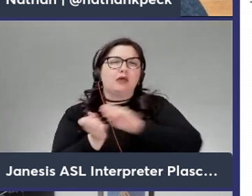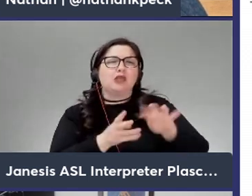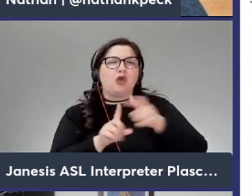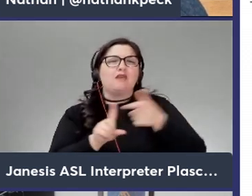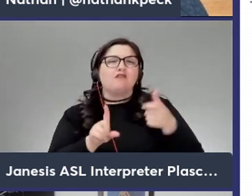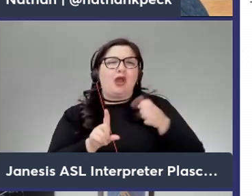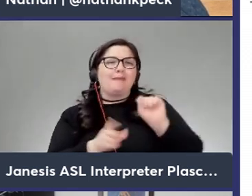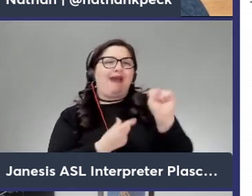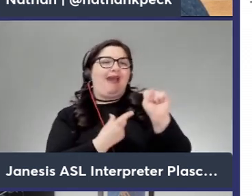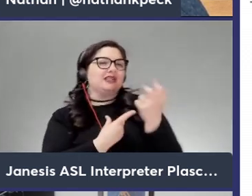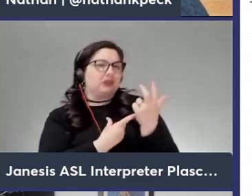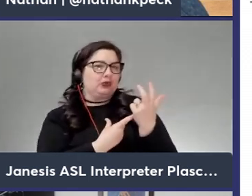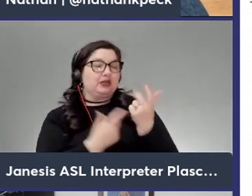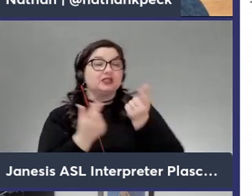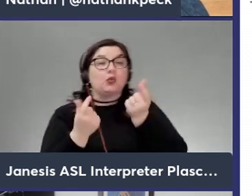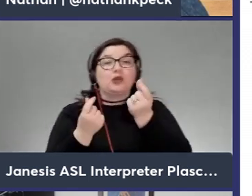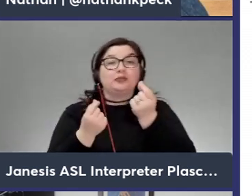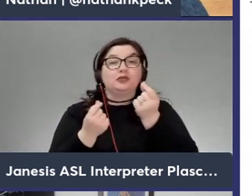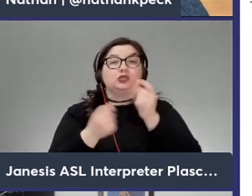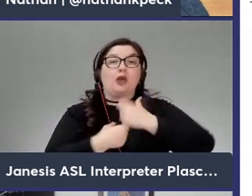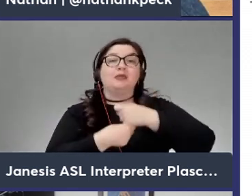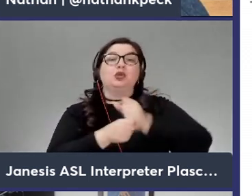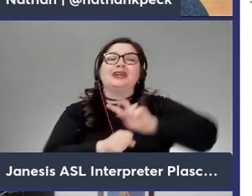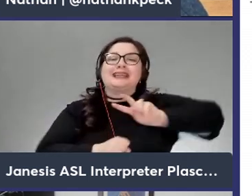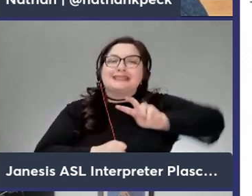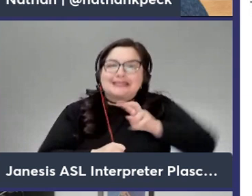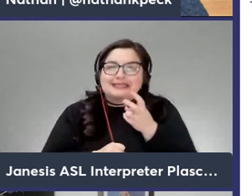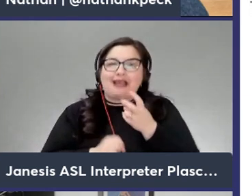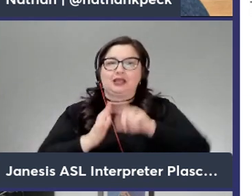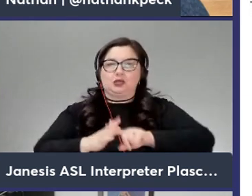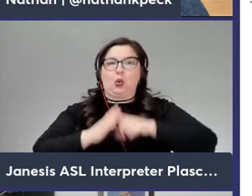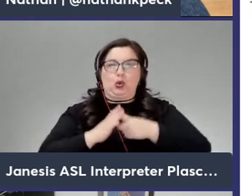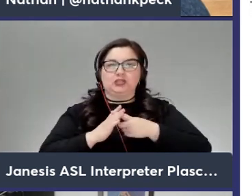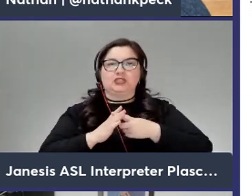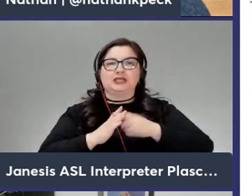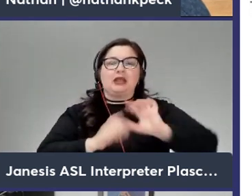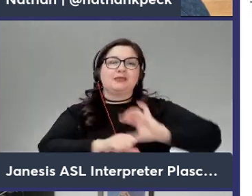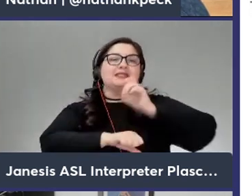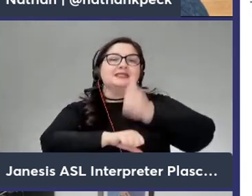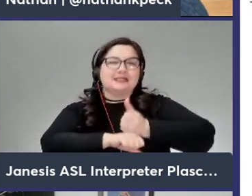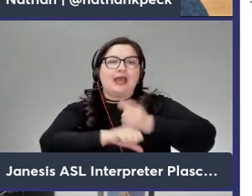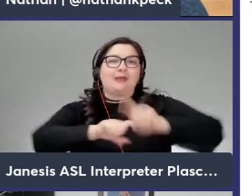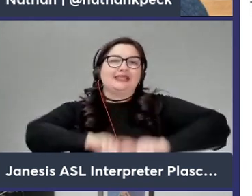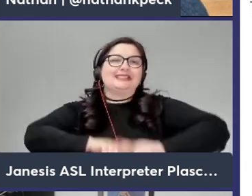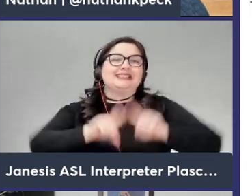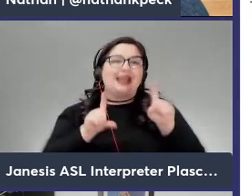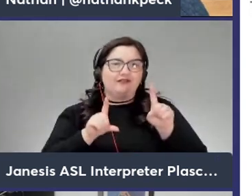So I wanna create a second Origin and set up a different cache behavior for that Origin. So let's go back into this Origins area